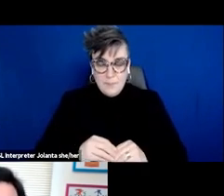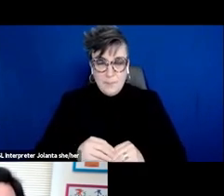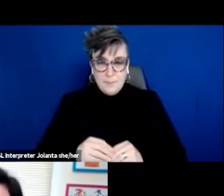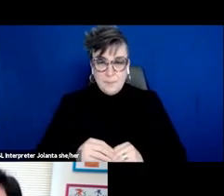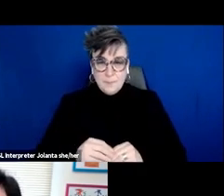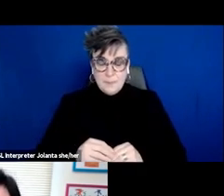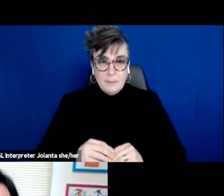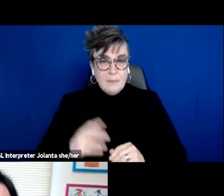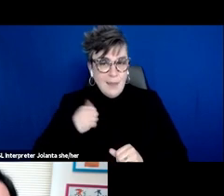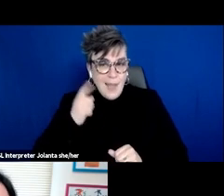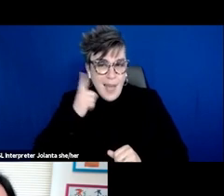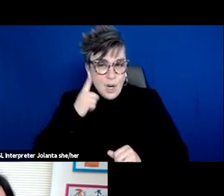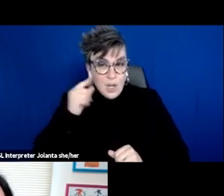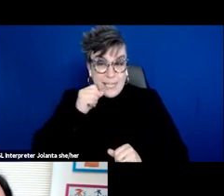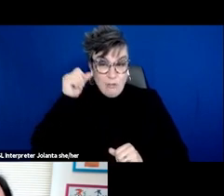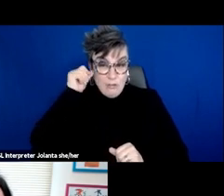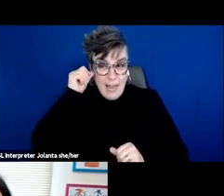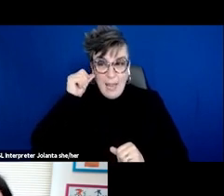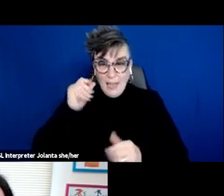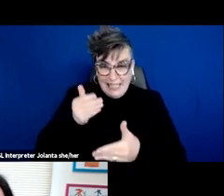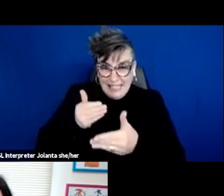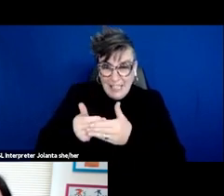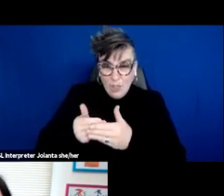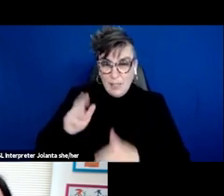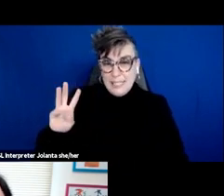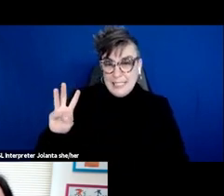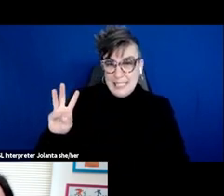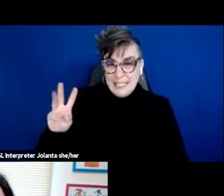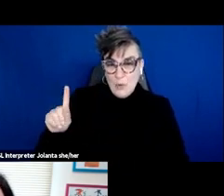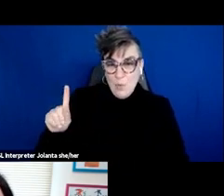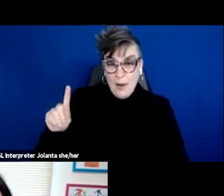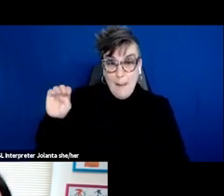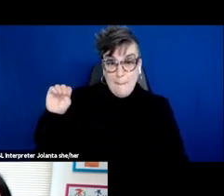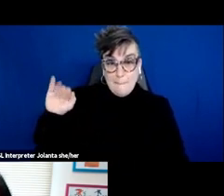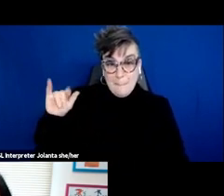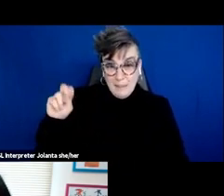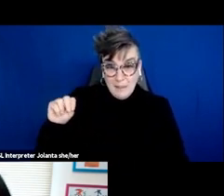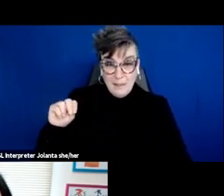So we heard yesterday nearly 61 million Americans have a disability constituting just over one